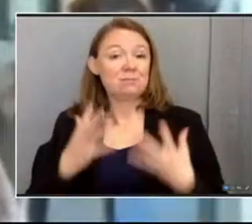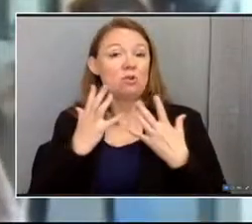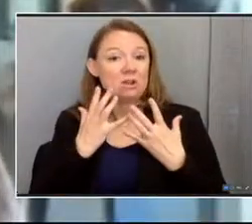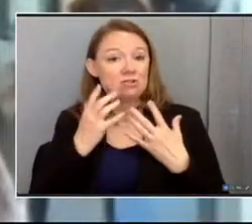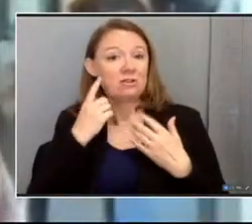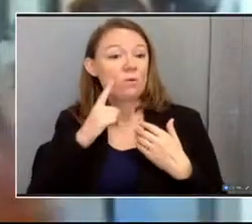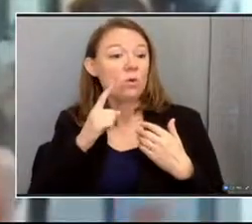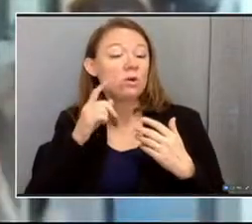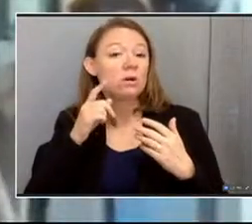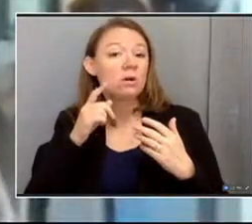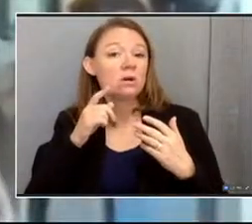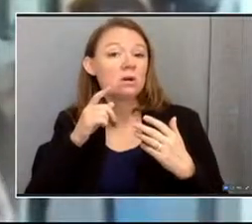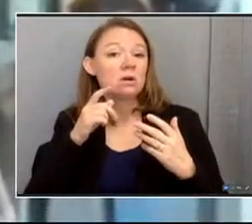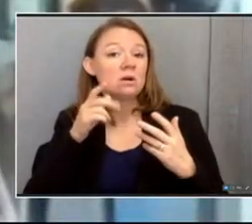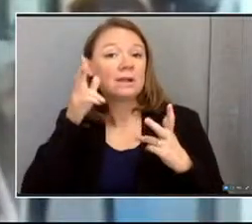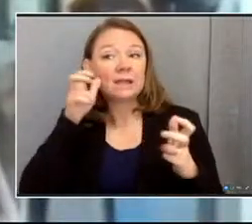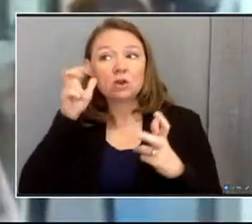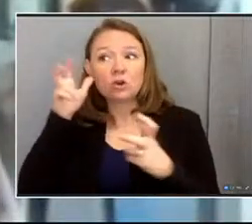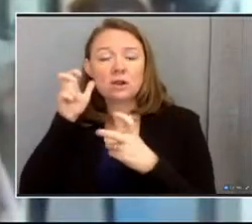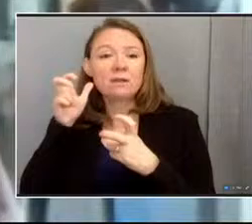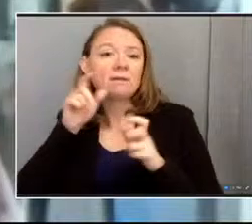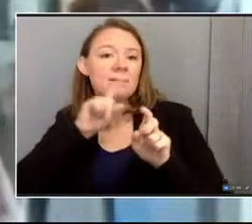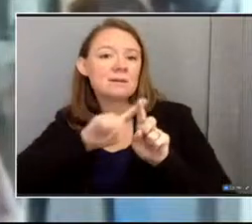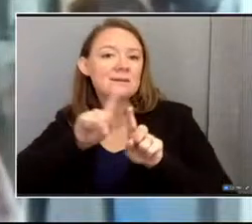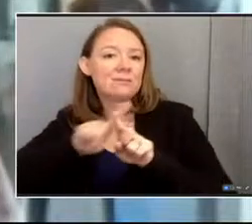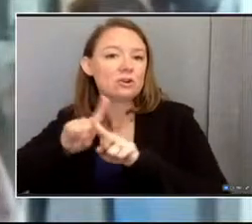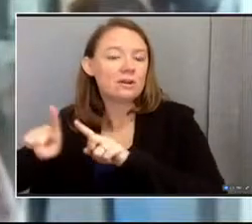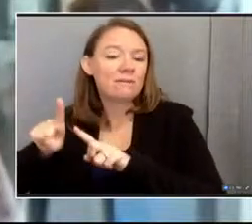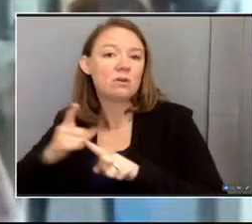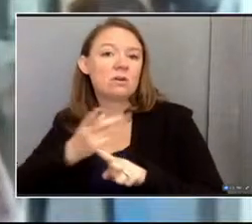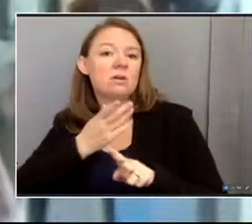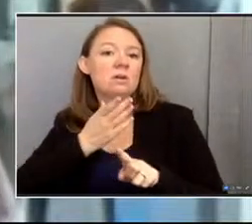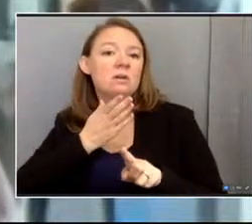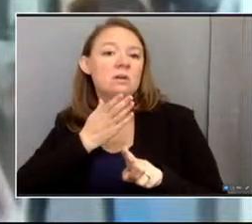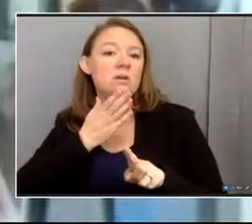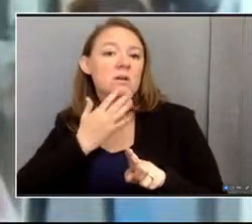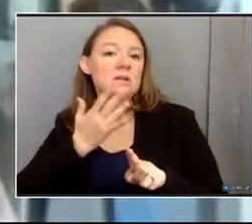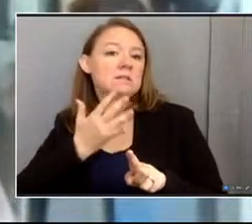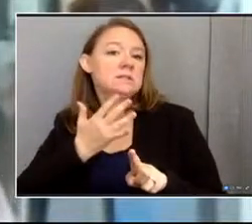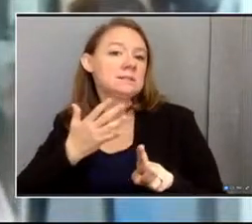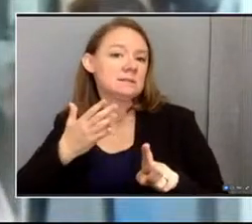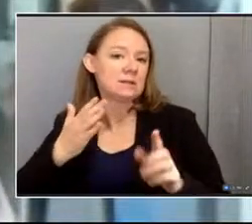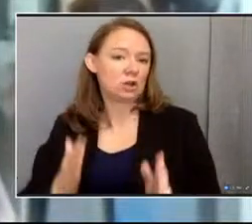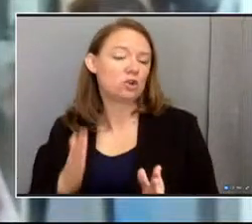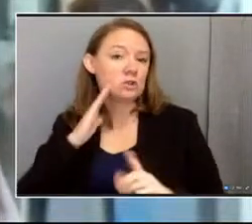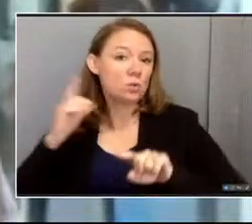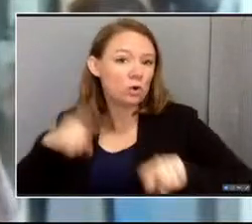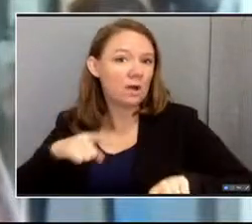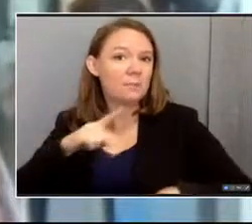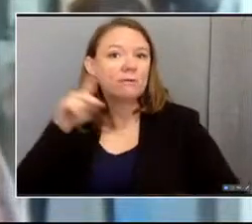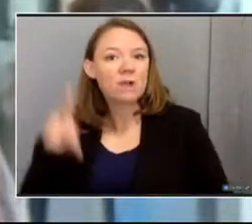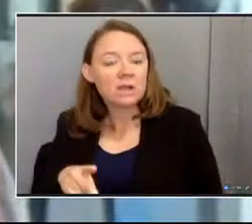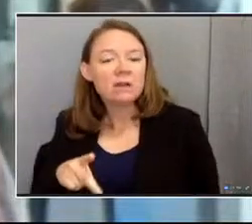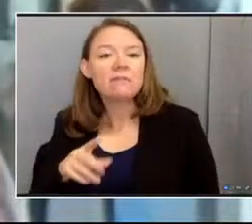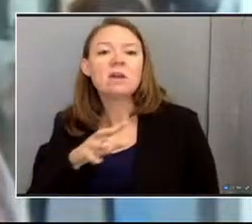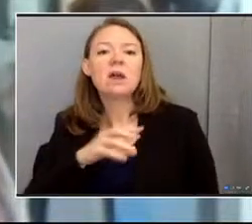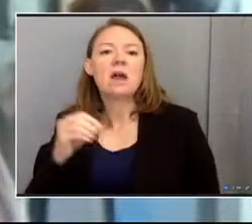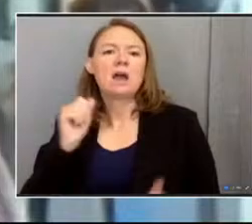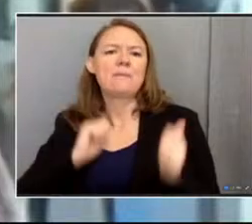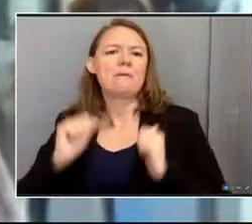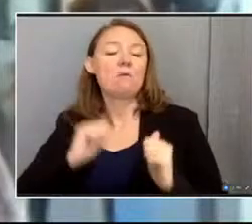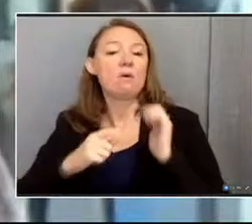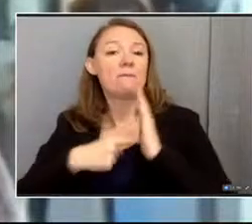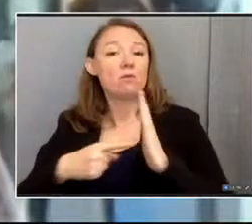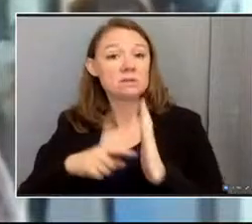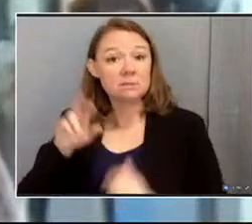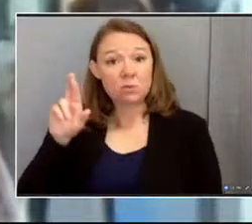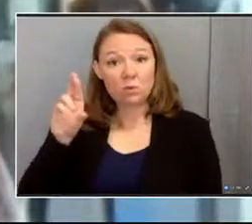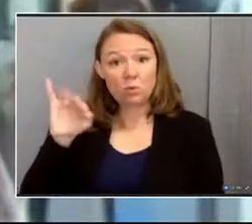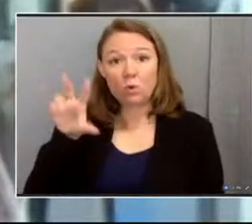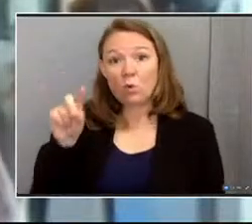that would come into Philadelphia and perform like Mr. Rolland Hayes, quite a wonderful man,